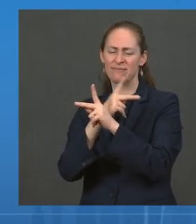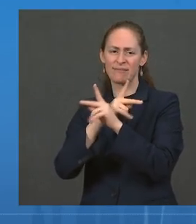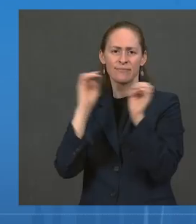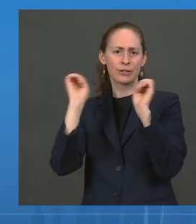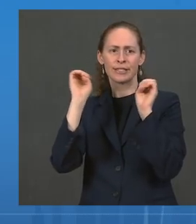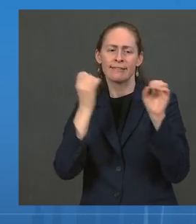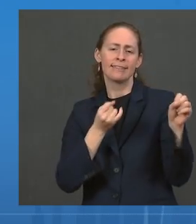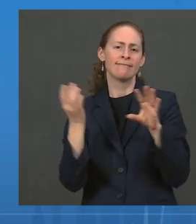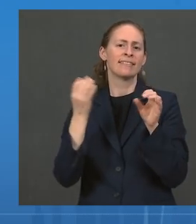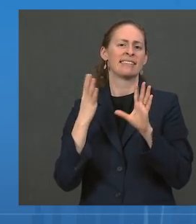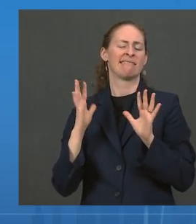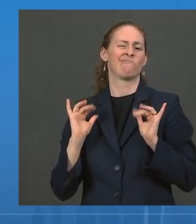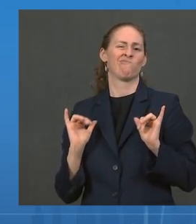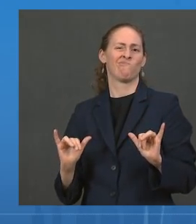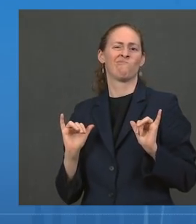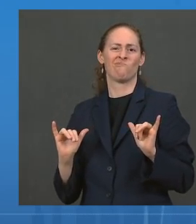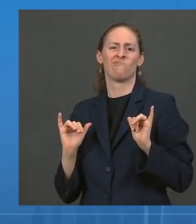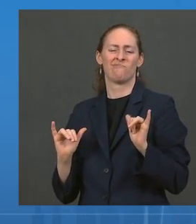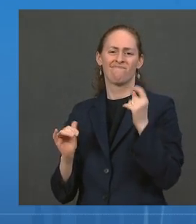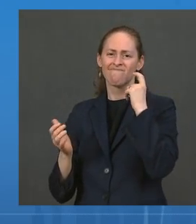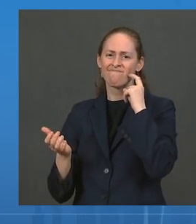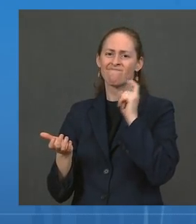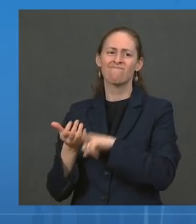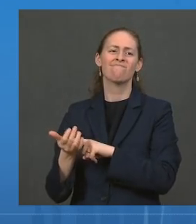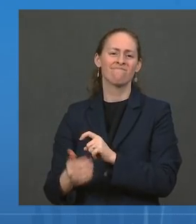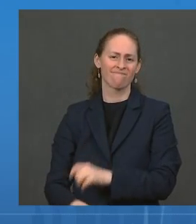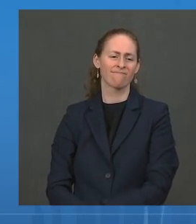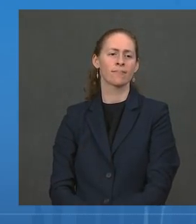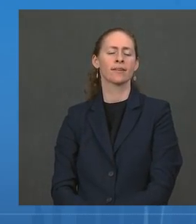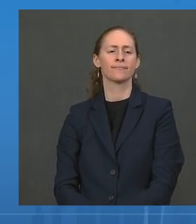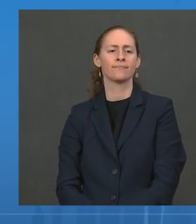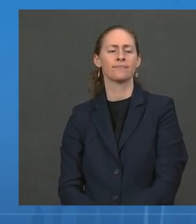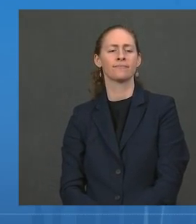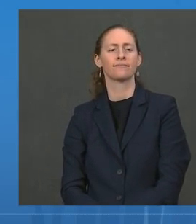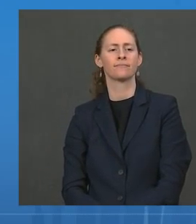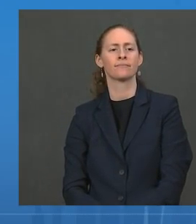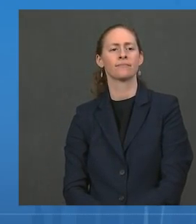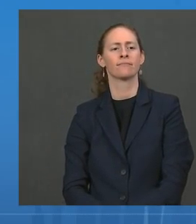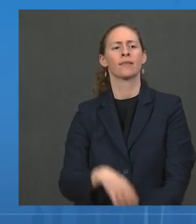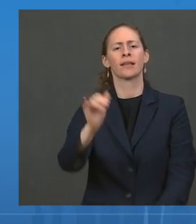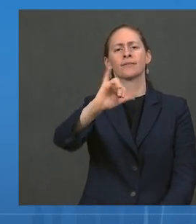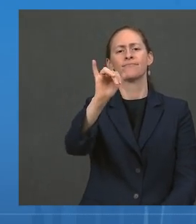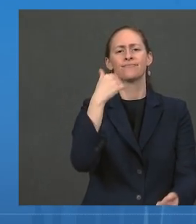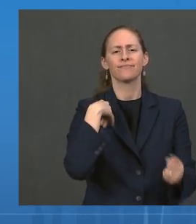Similarly, we also have new data that look at COVID-19 cases in long-term care facilities